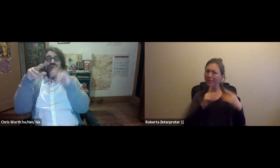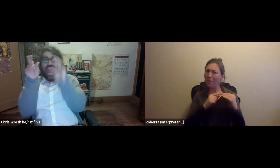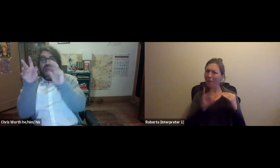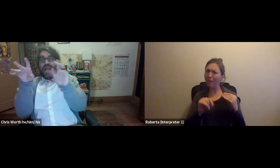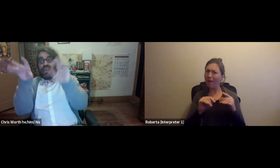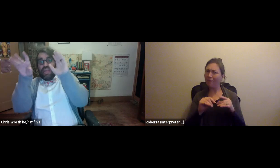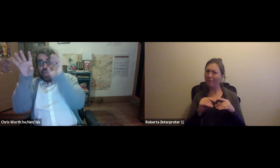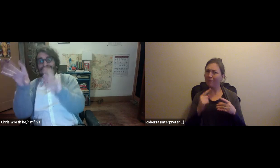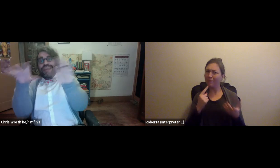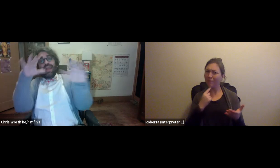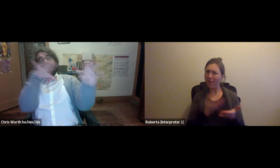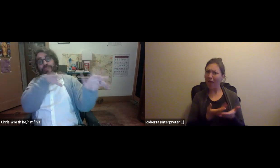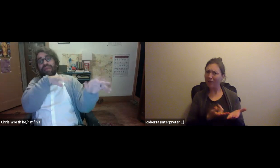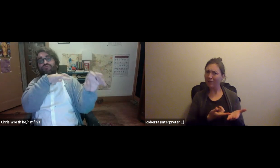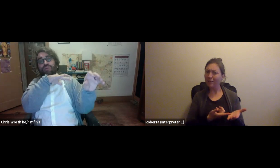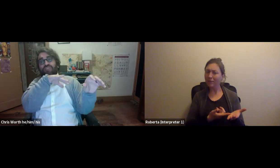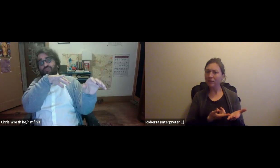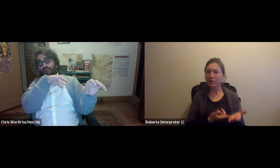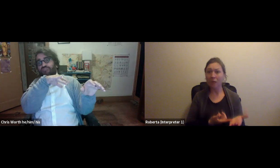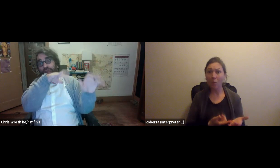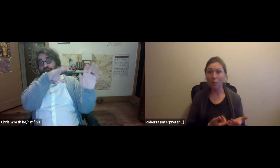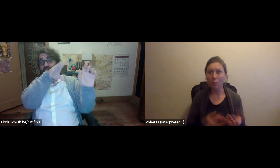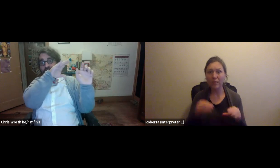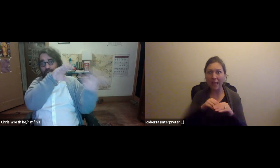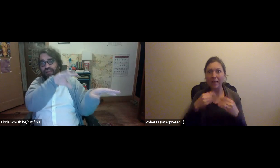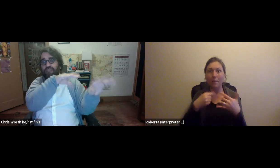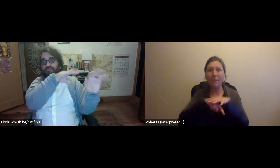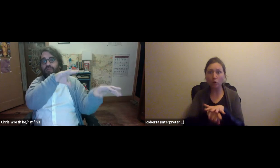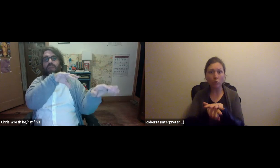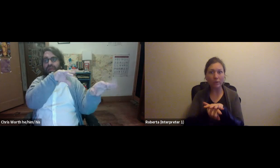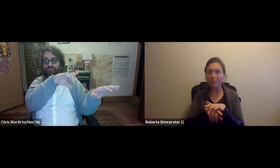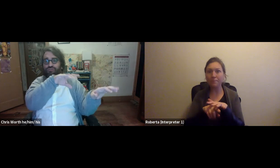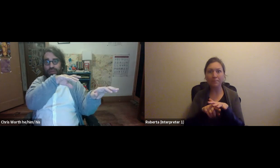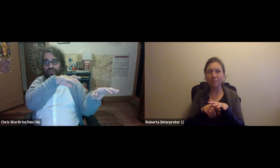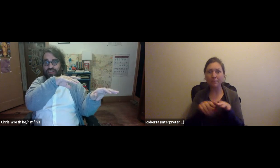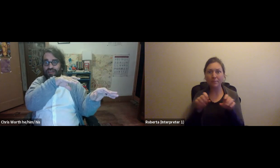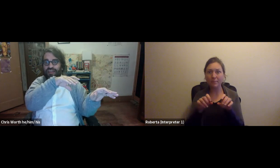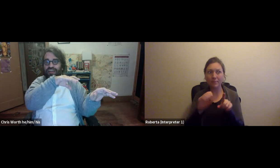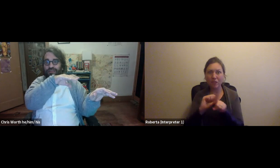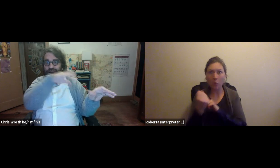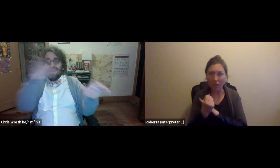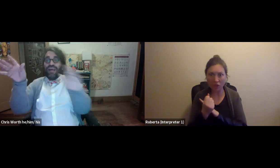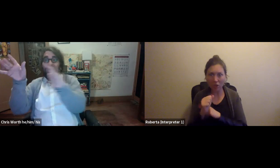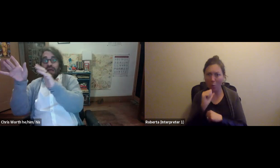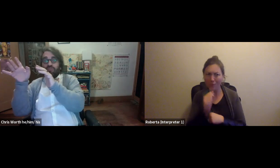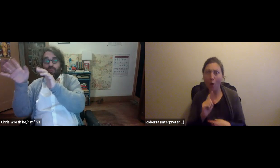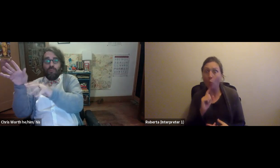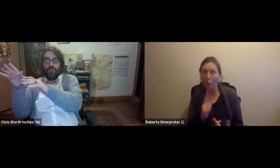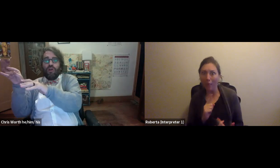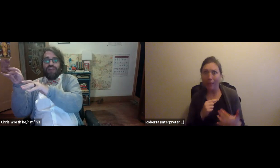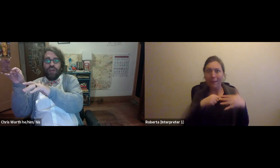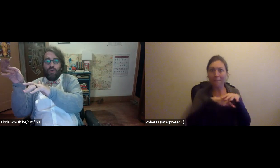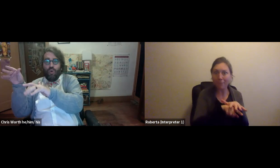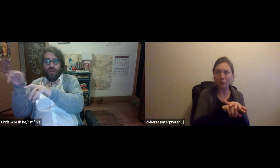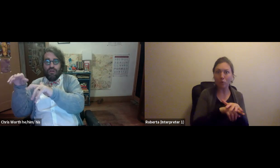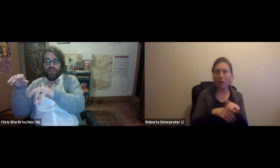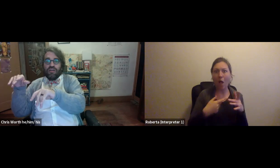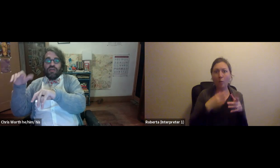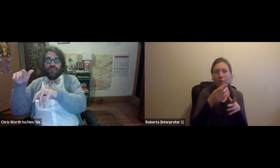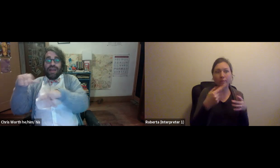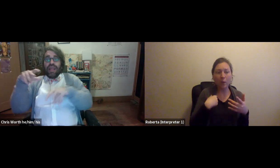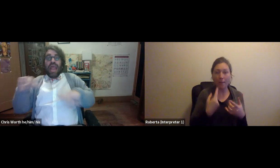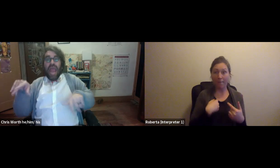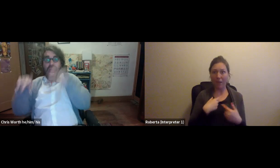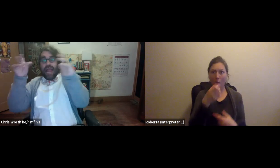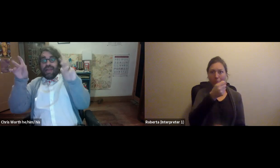And even in a mainstream situation, I wasn't very mainstream. I was put off in a corner, AND, guess